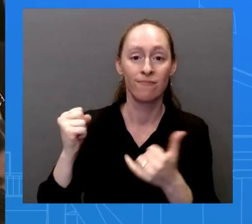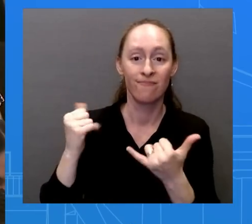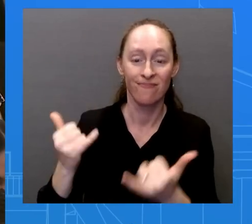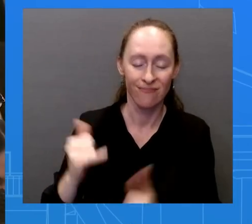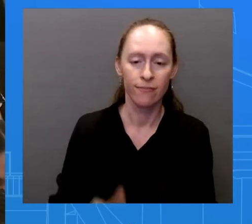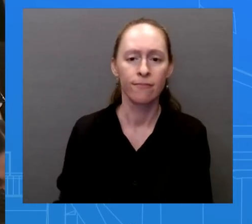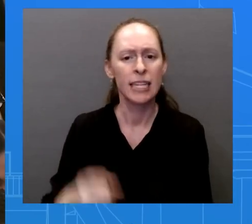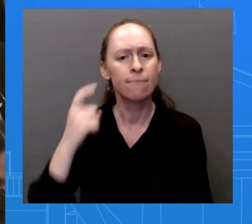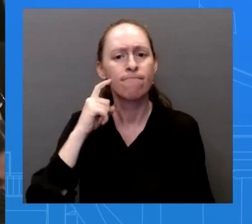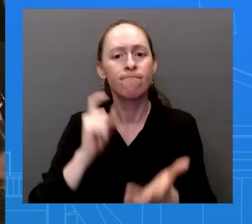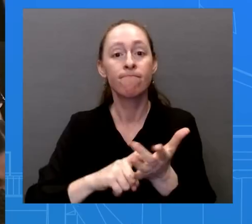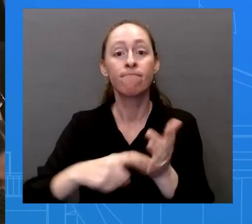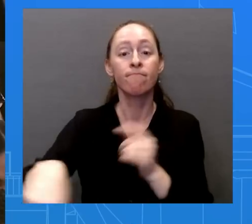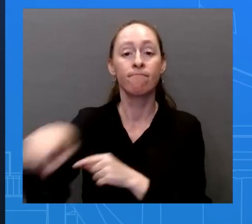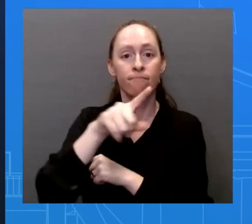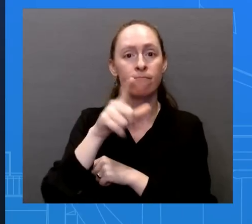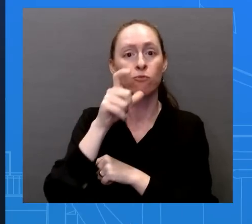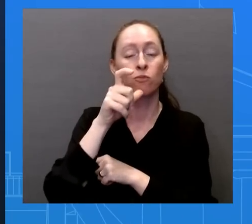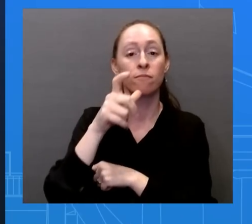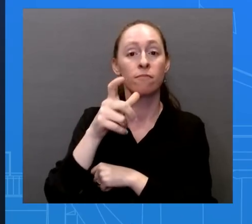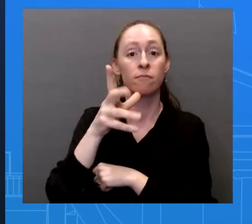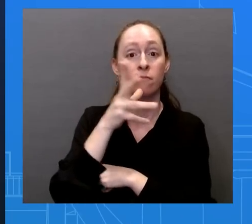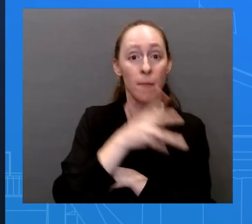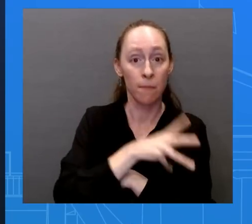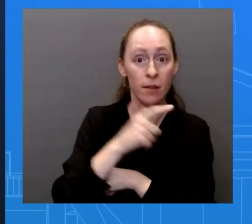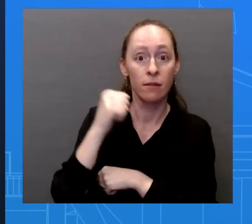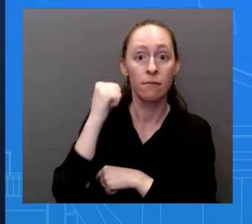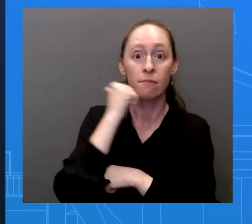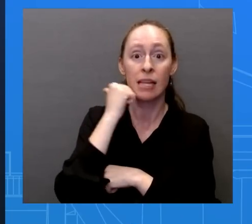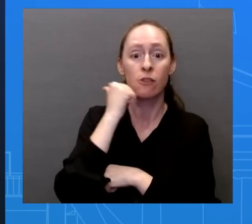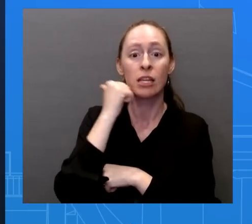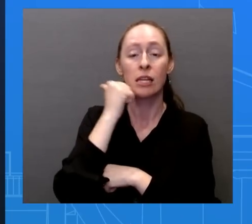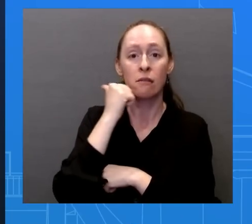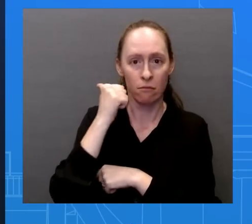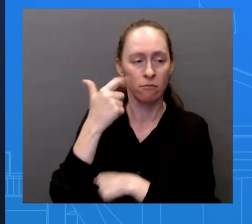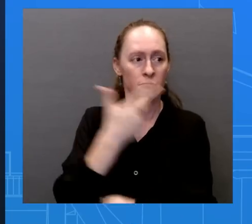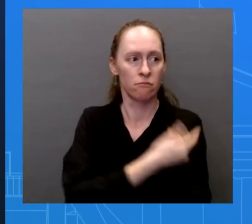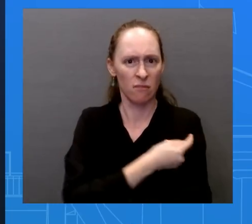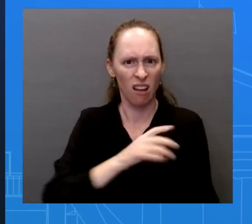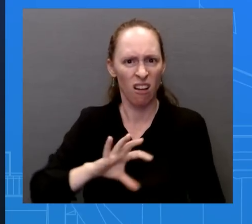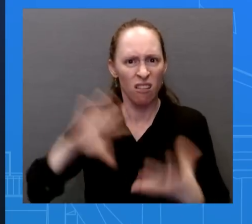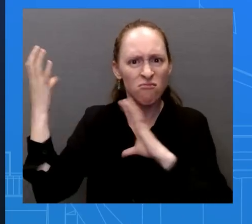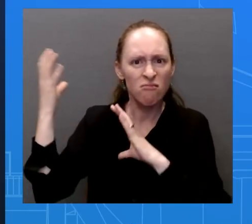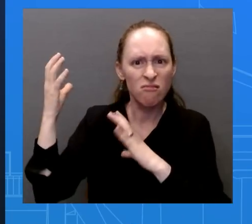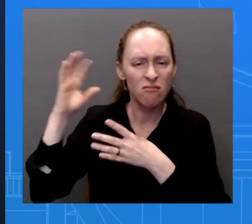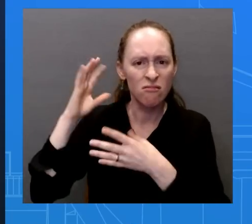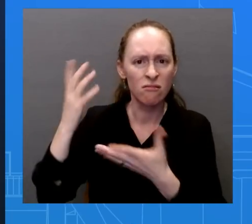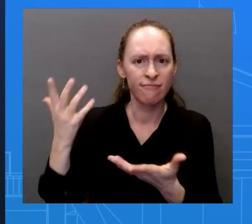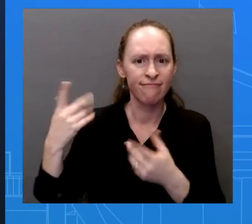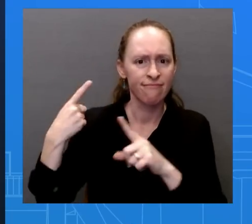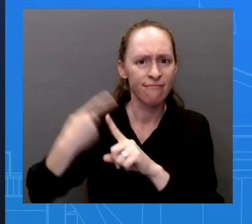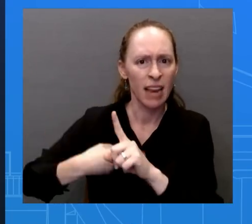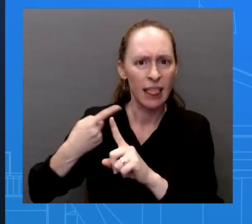Can you speak to that as well? >> Dr. Jha: Yep. So, on that study, it affected, for the first cycle -- affected the menstrual cycle by one day.